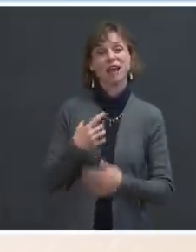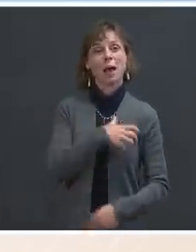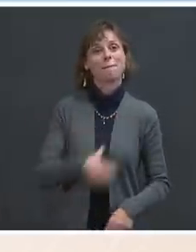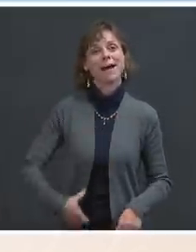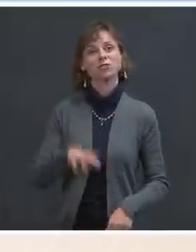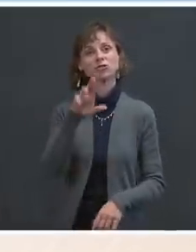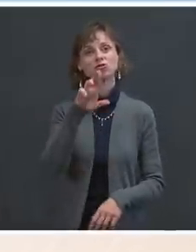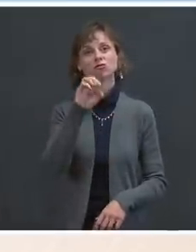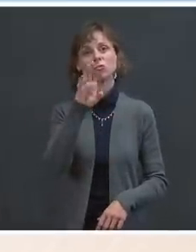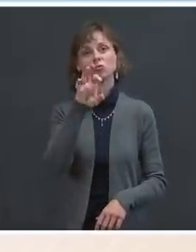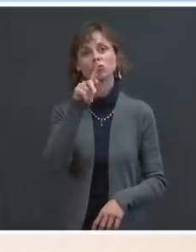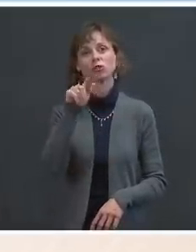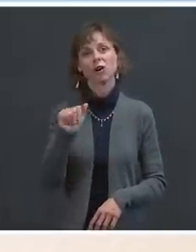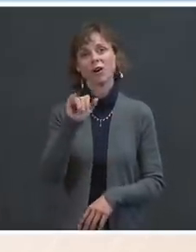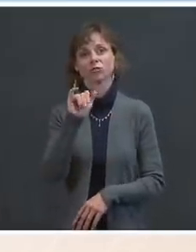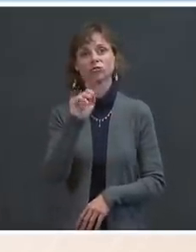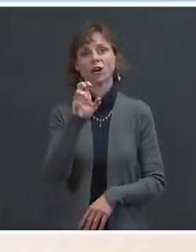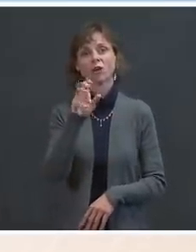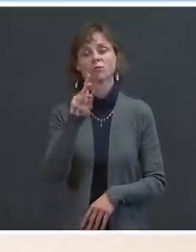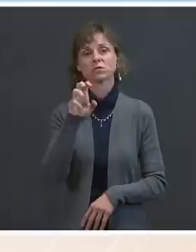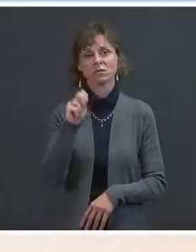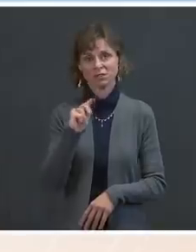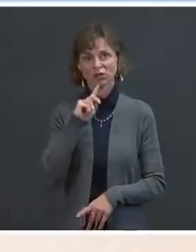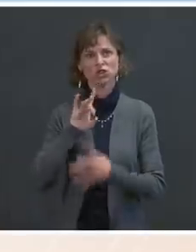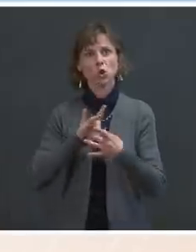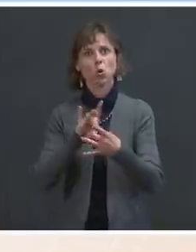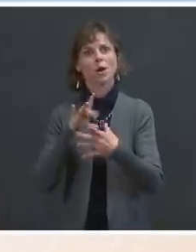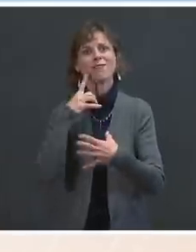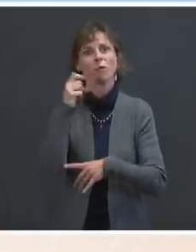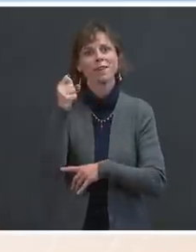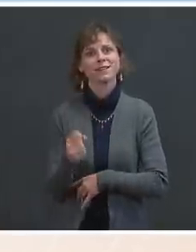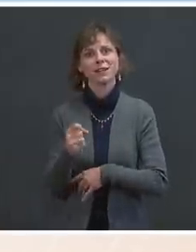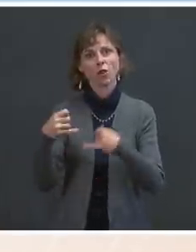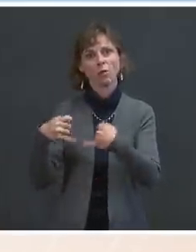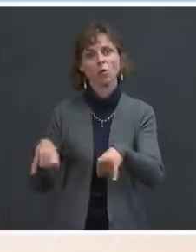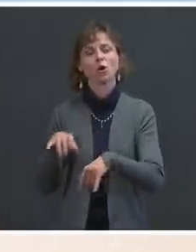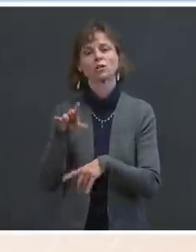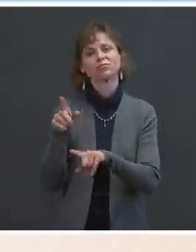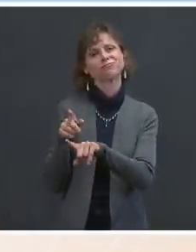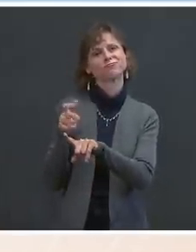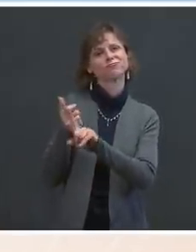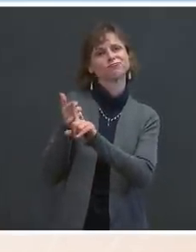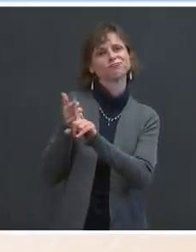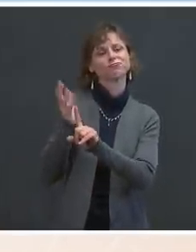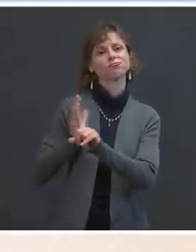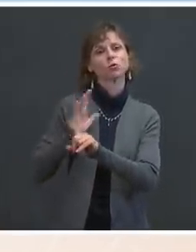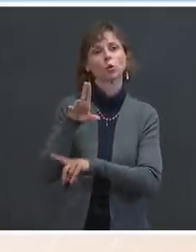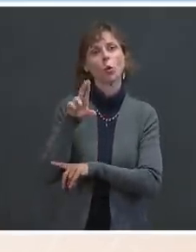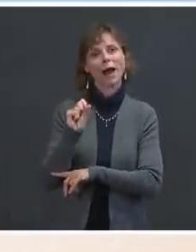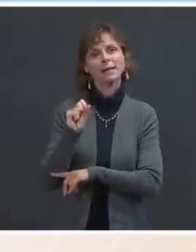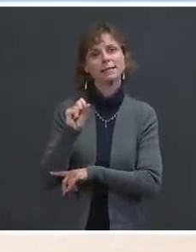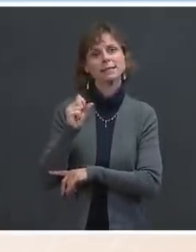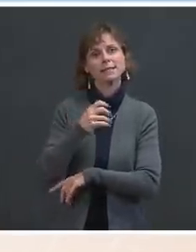Coordinator for the Southern Border. Ambassador Jacobson was the U.S. Ambassador to Mexico from 2016 to 2018.